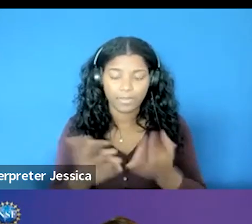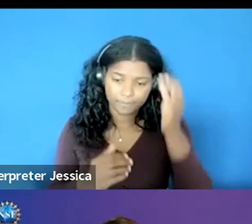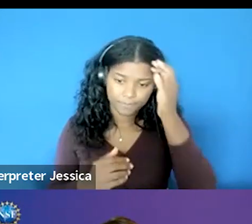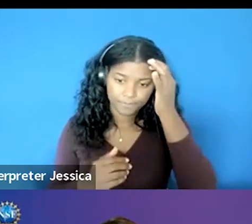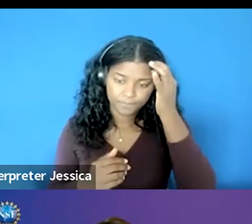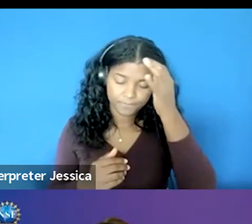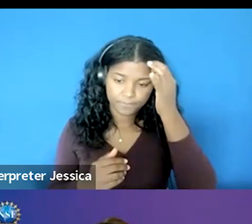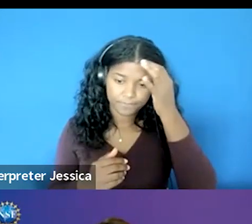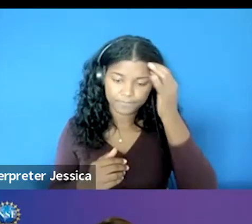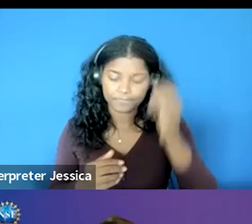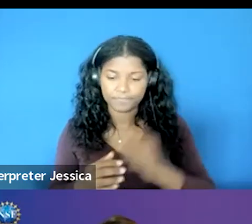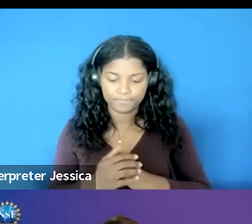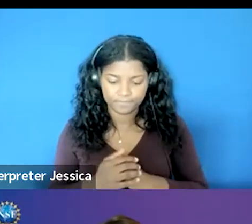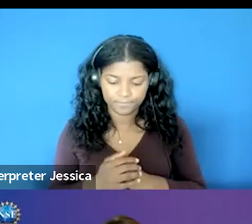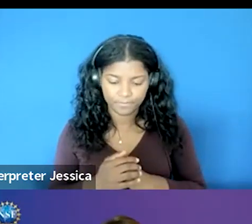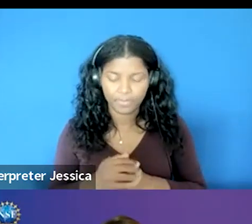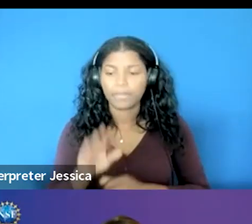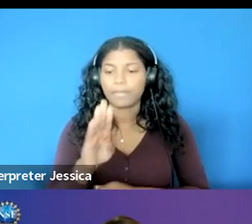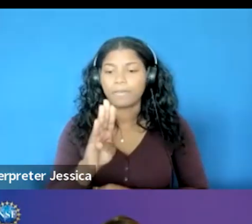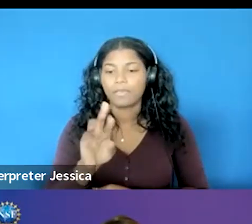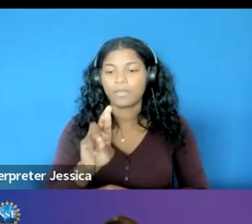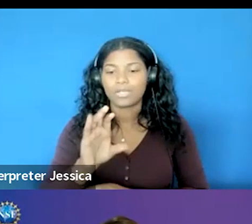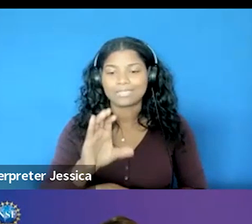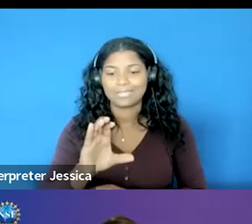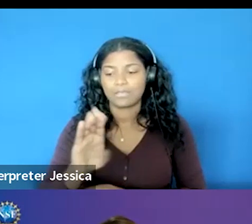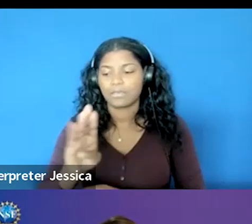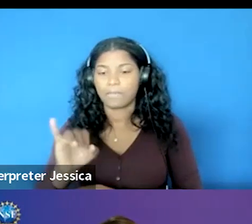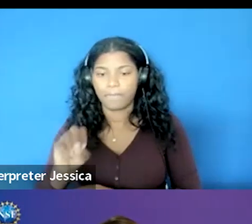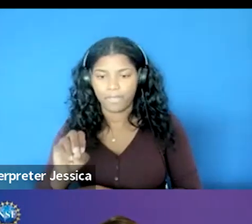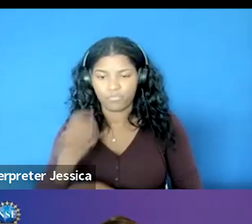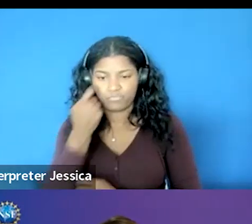that might be particularly apt is BRC-BIO and that was mentioned in the presentation.